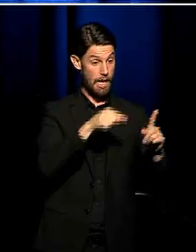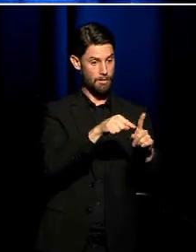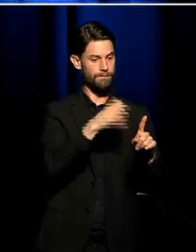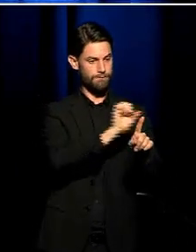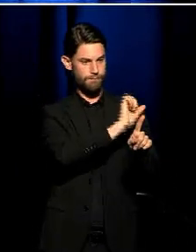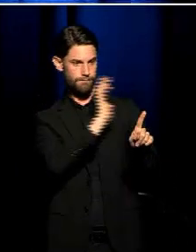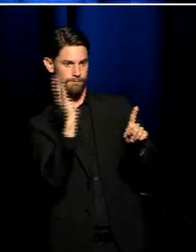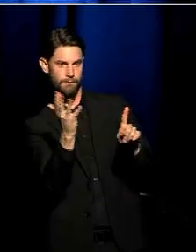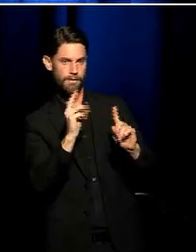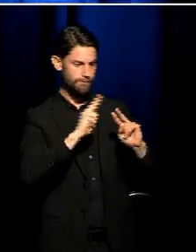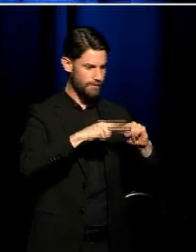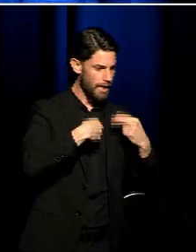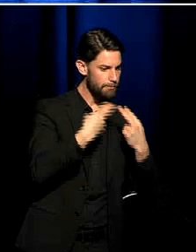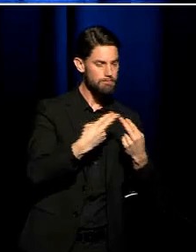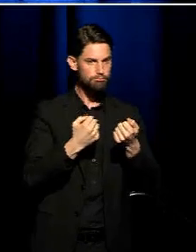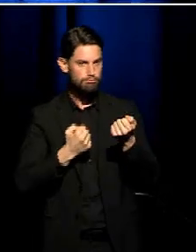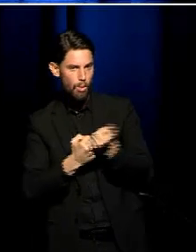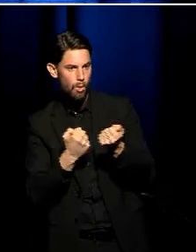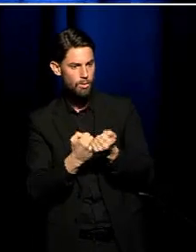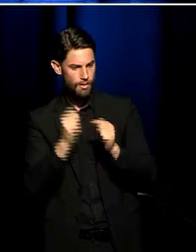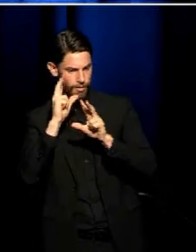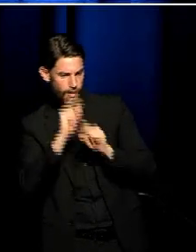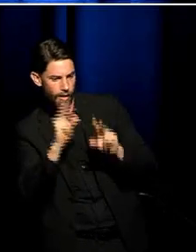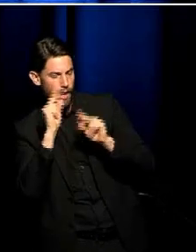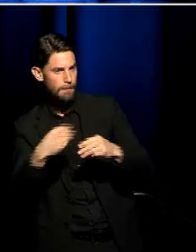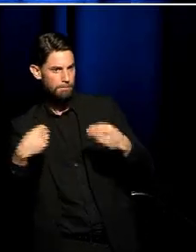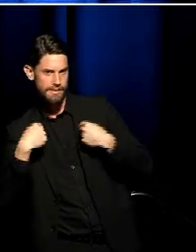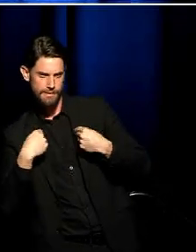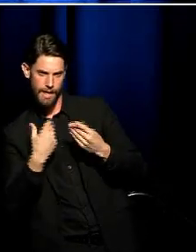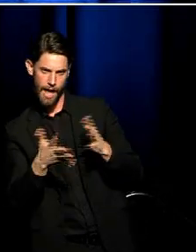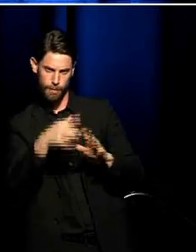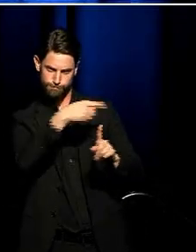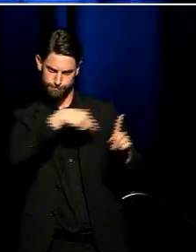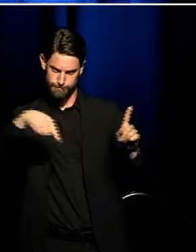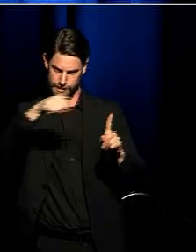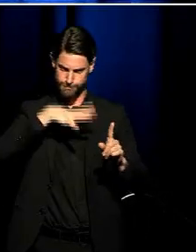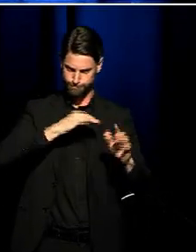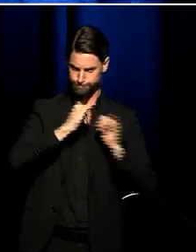care and support to people with disability; (i) examples of best practice